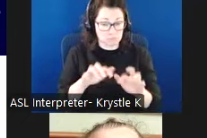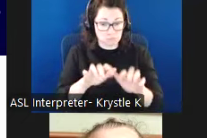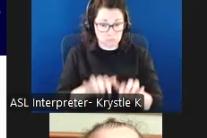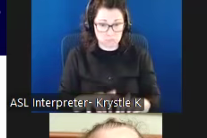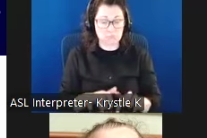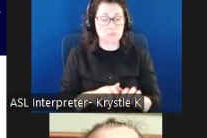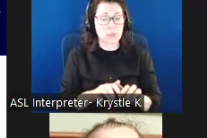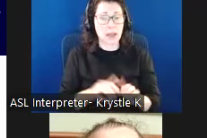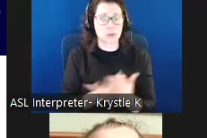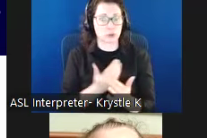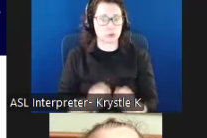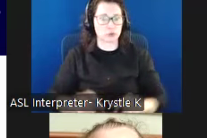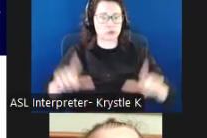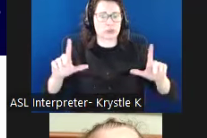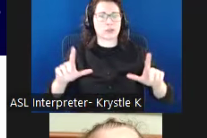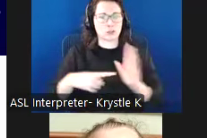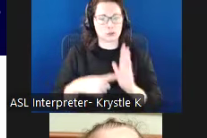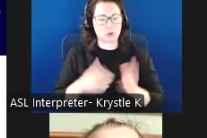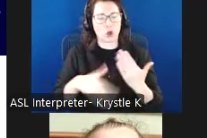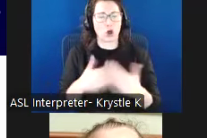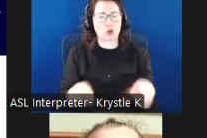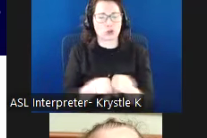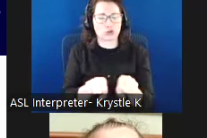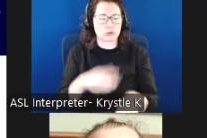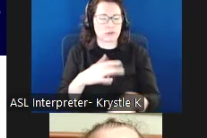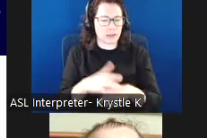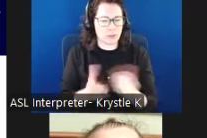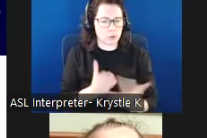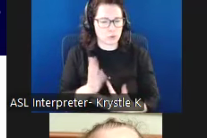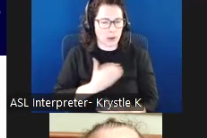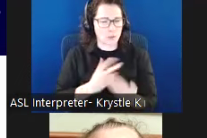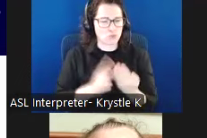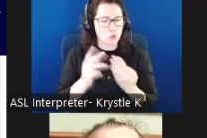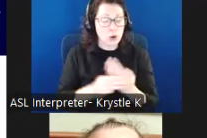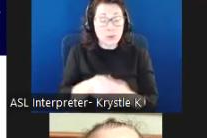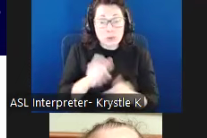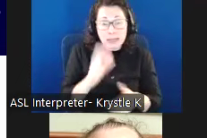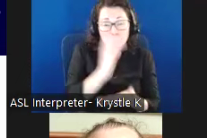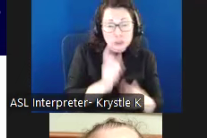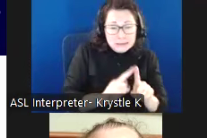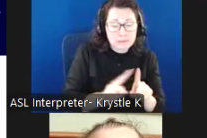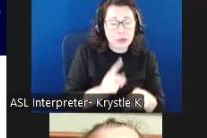that shows all of the shoes available through our program where you can search